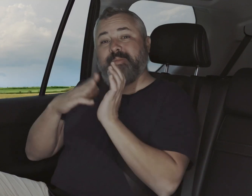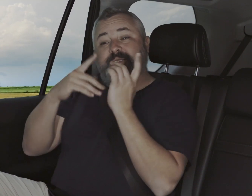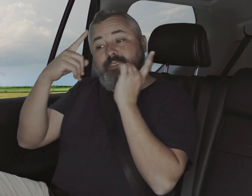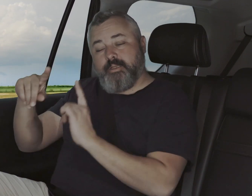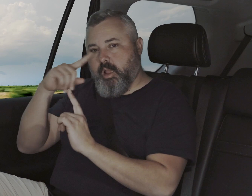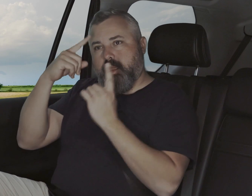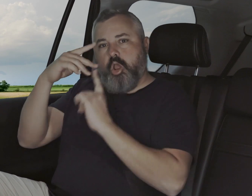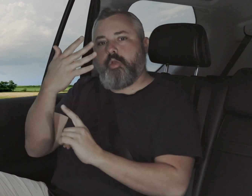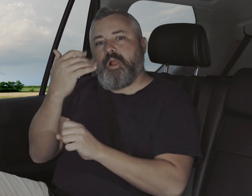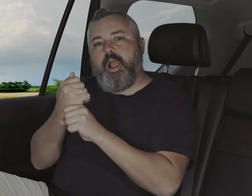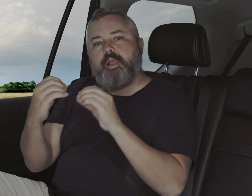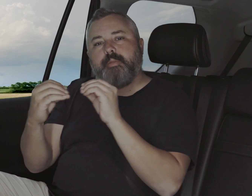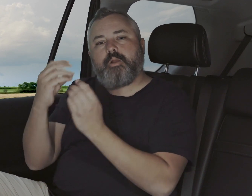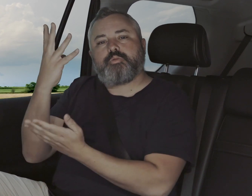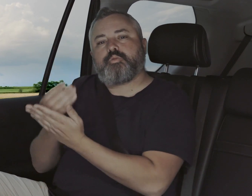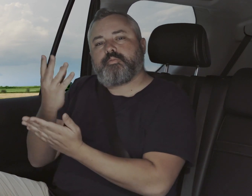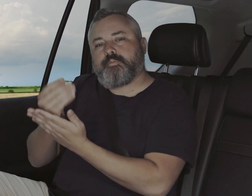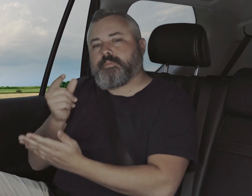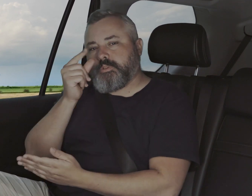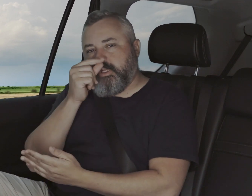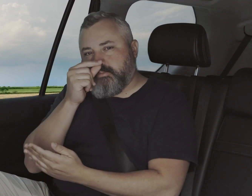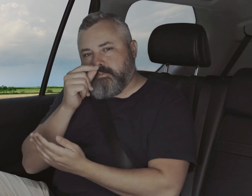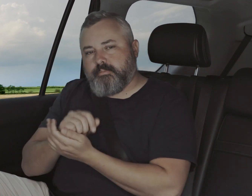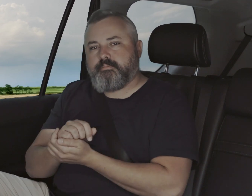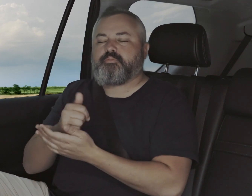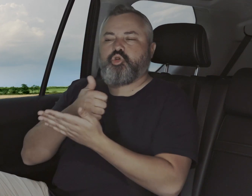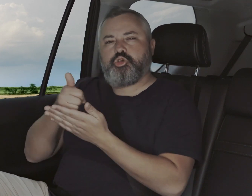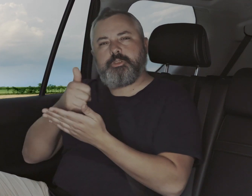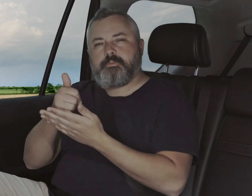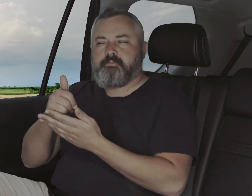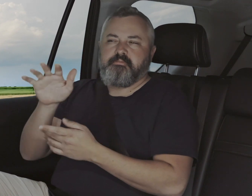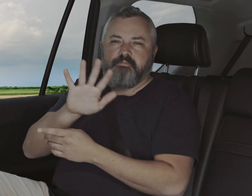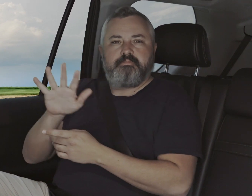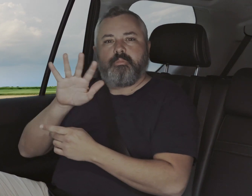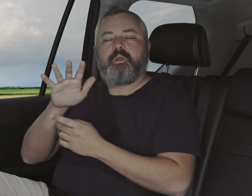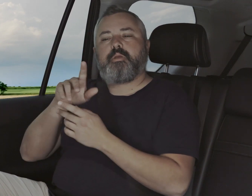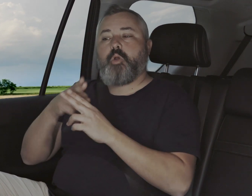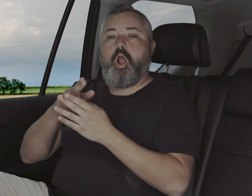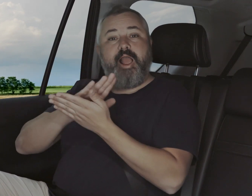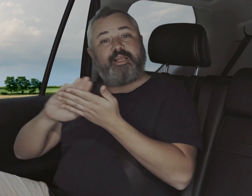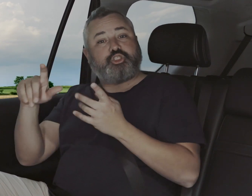There is a correlation between the time you spend using your data and the amount of data used. A general rule is that when you're viewing